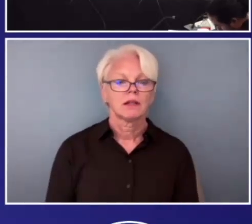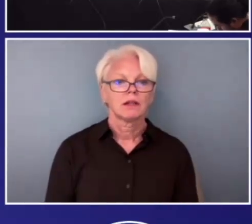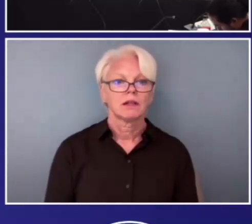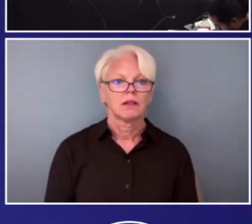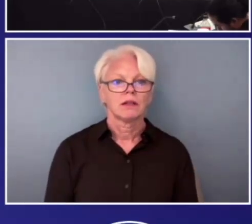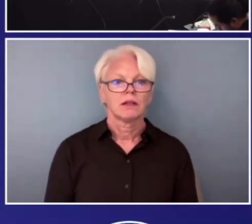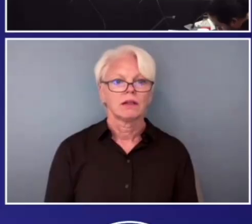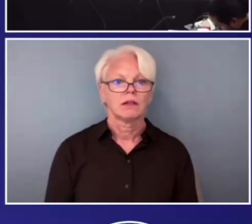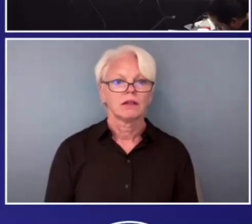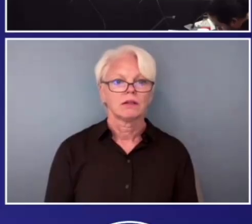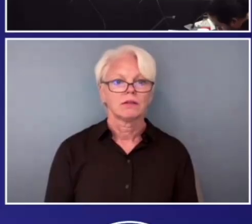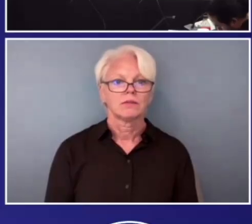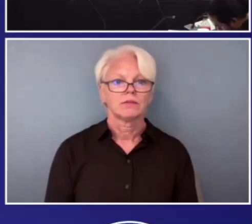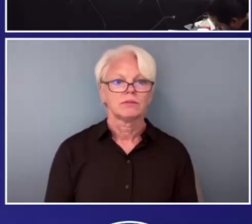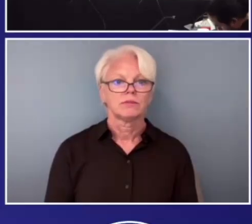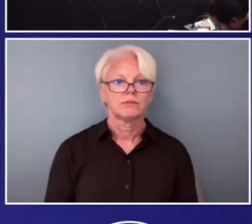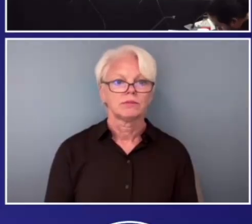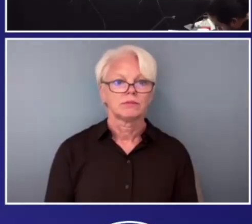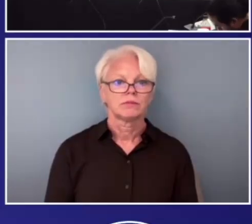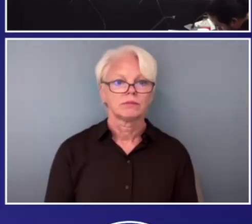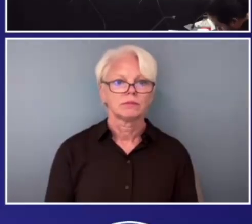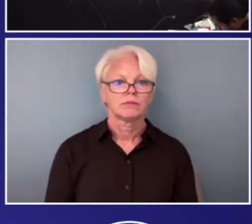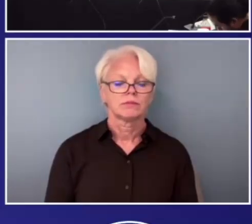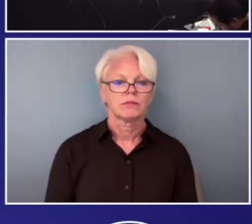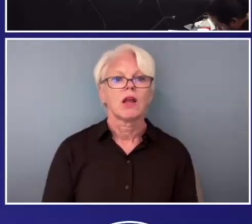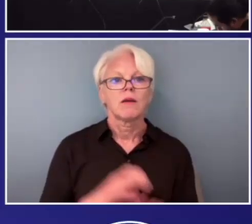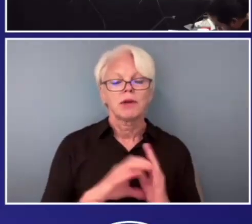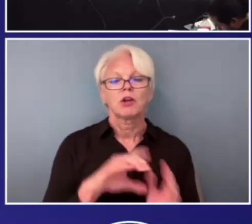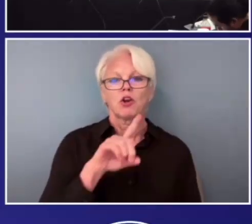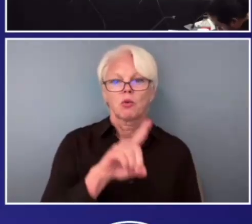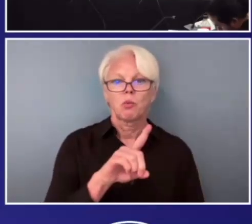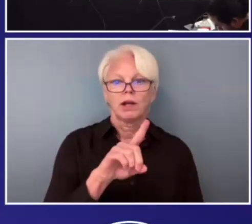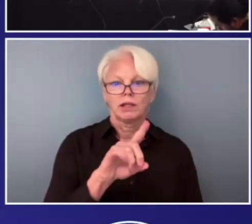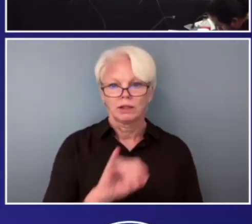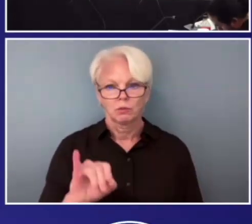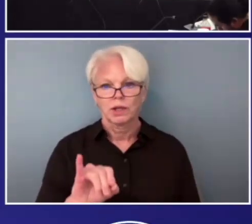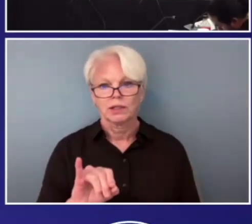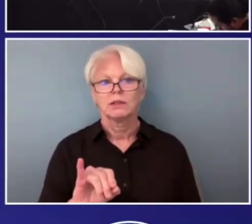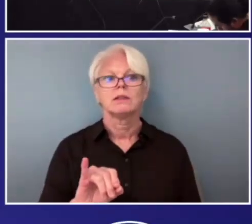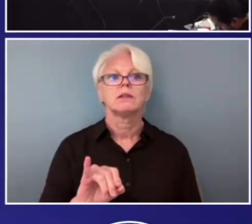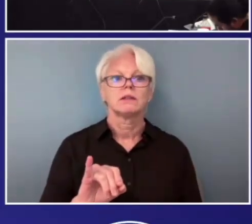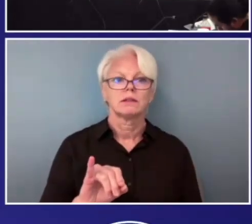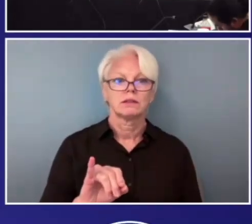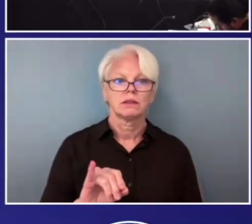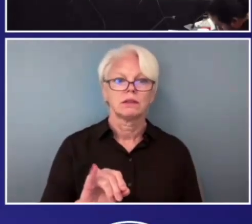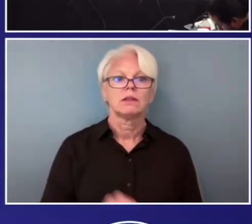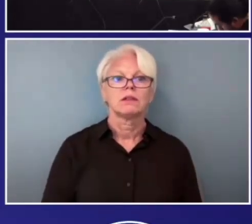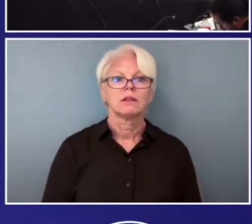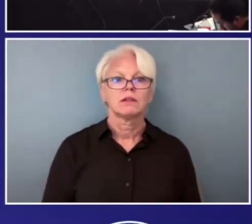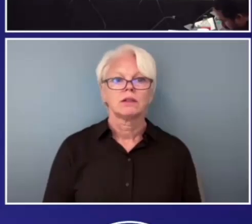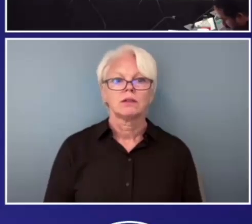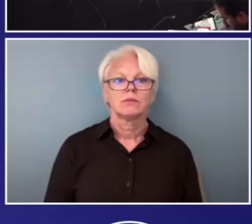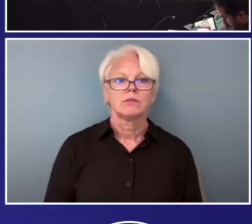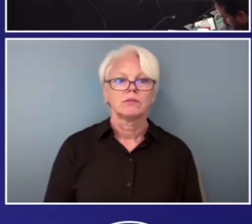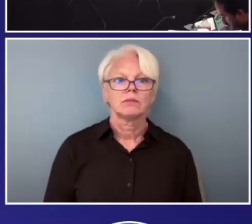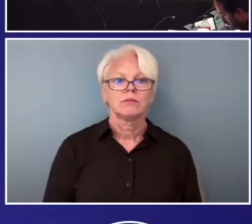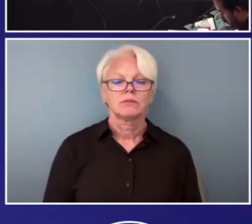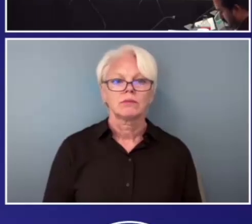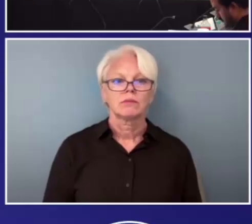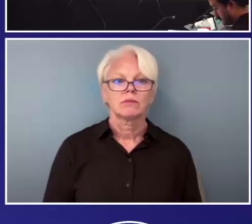And paragraph (1) Romanette, Romanette one, and then Romanette two for